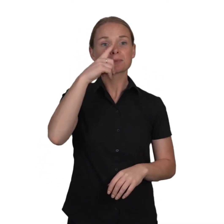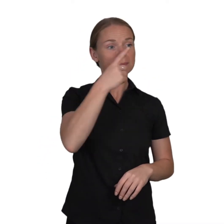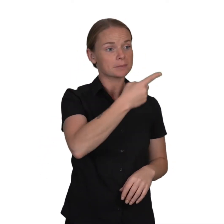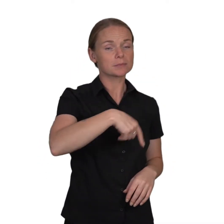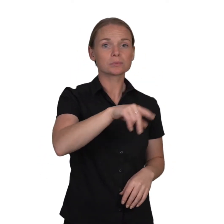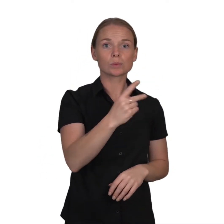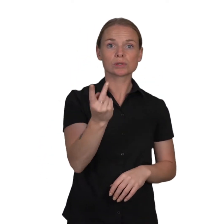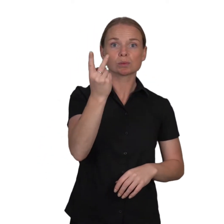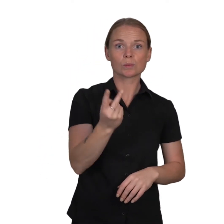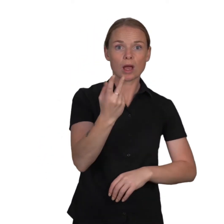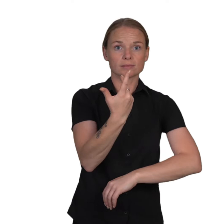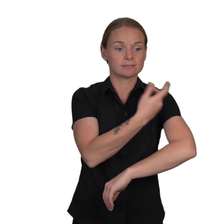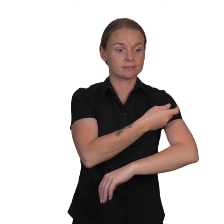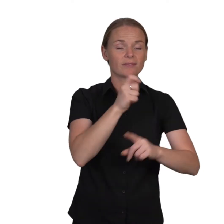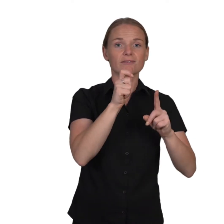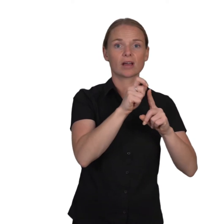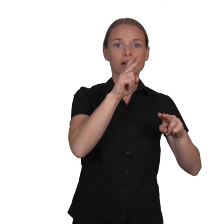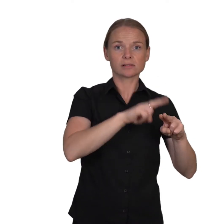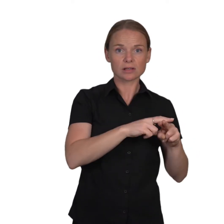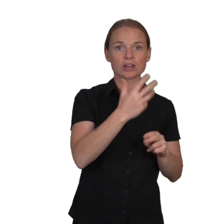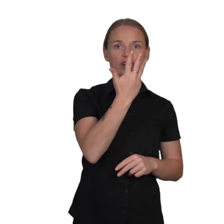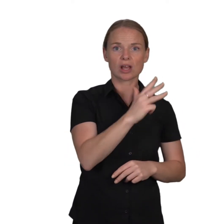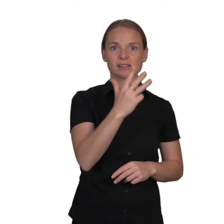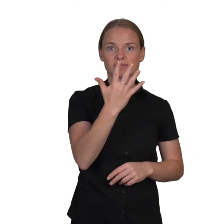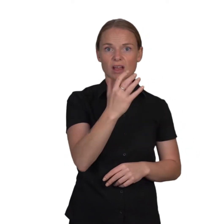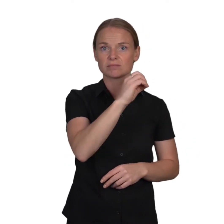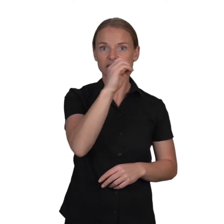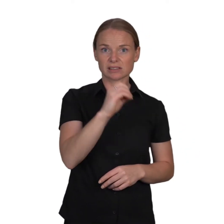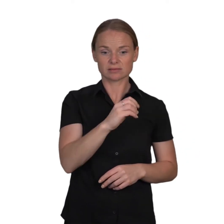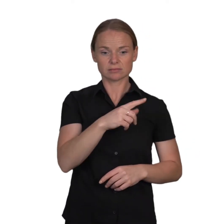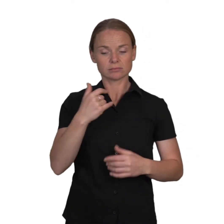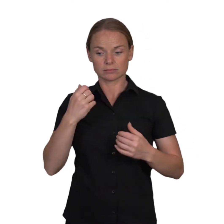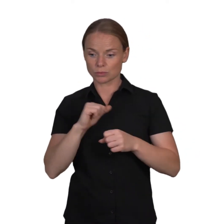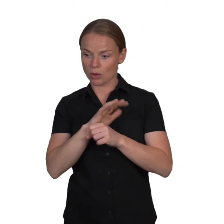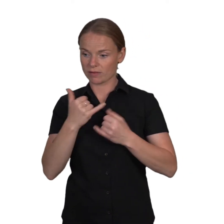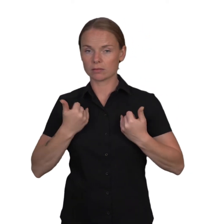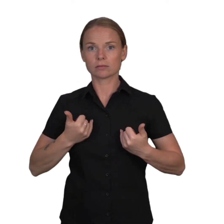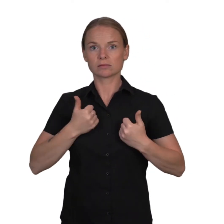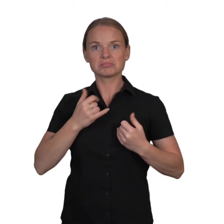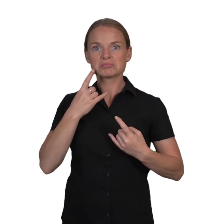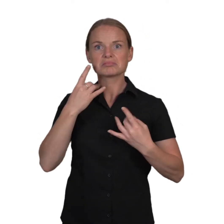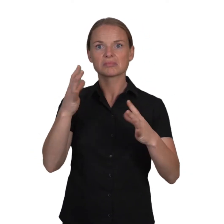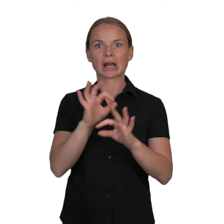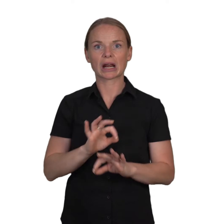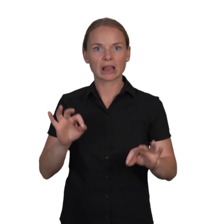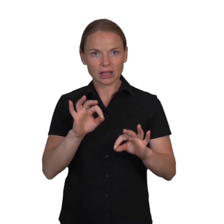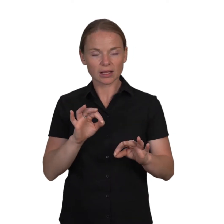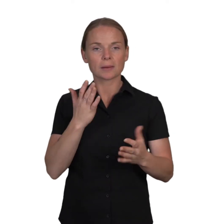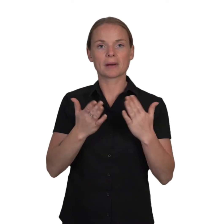People who had two doses of Pfizer were about 95 per cent less likely to get symptomatic COVID-19